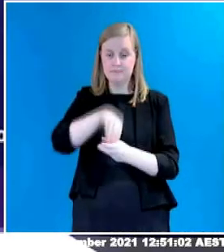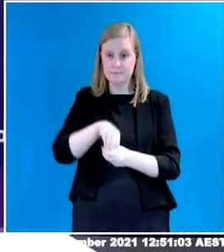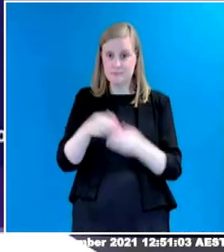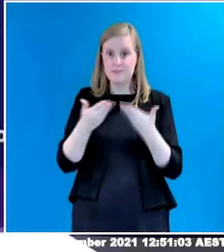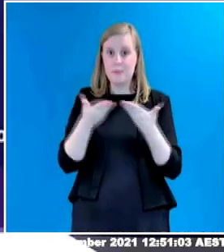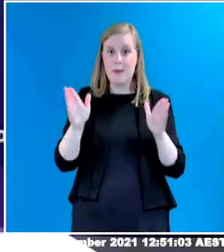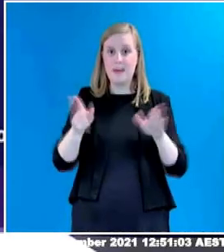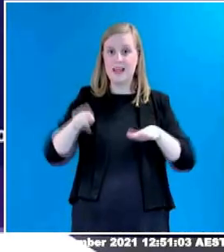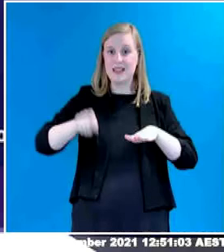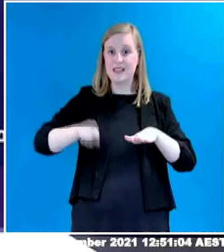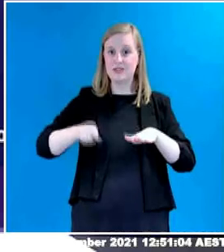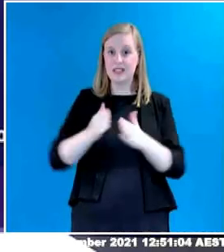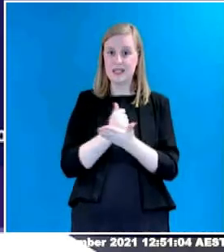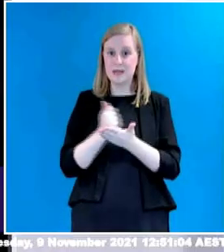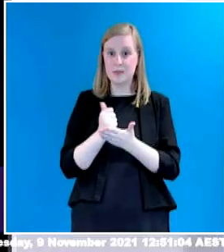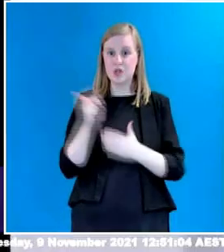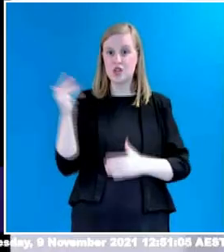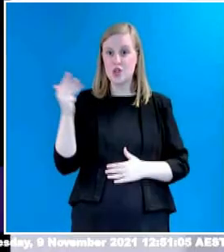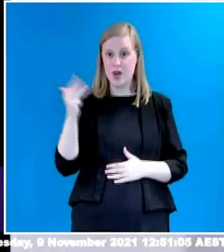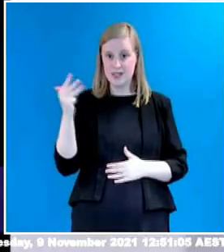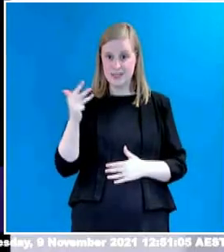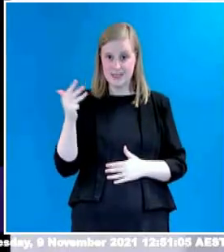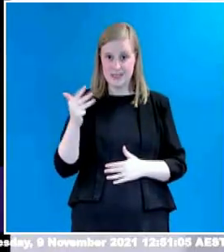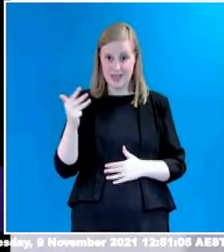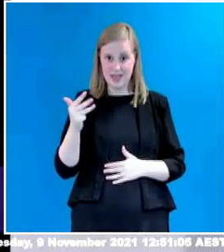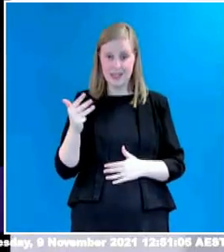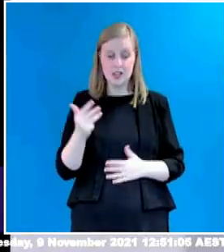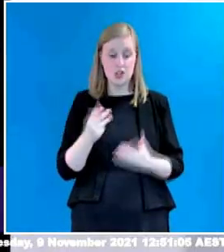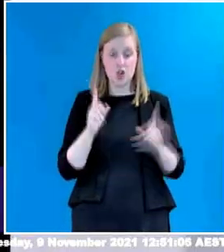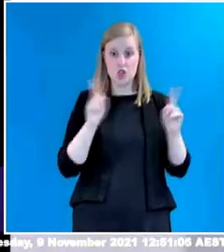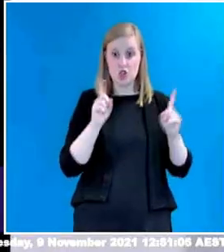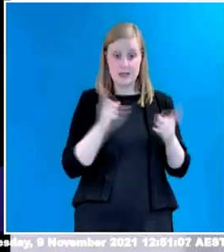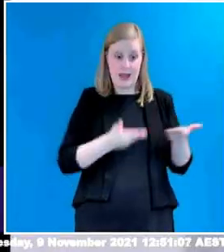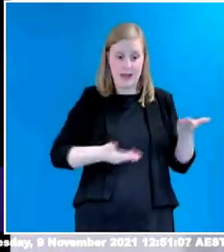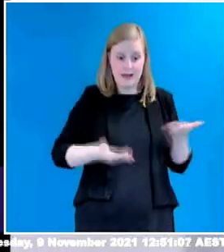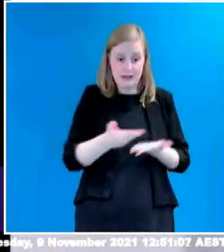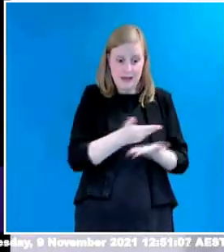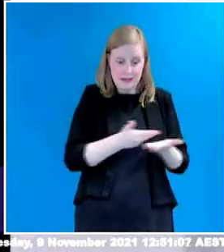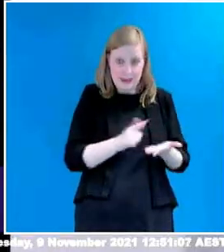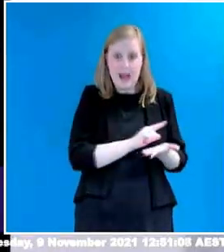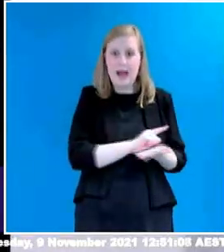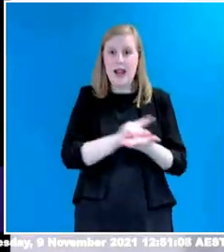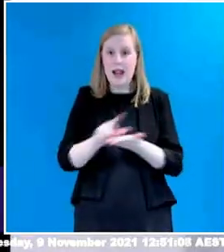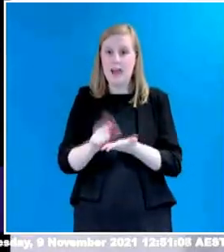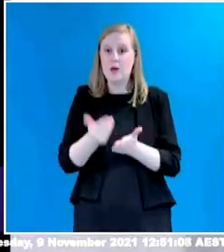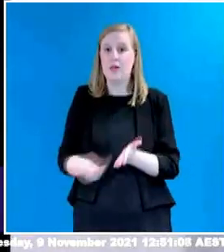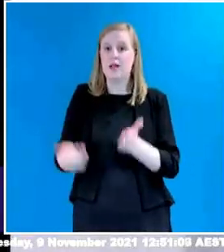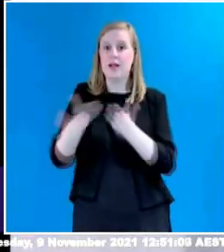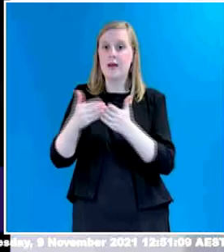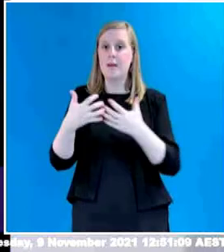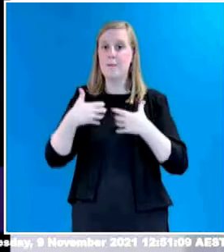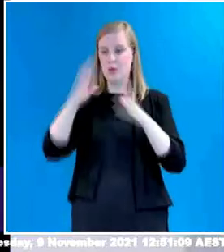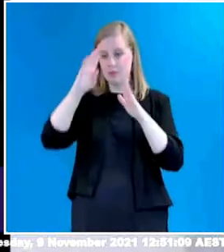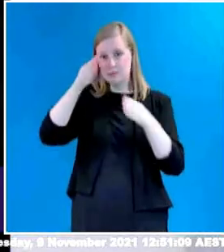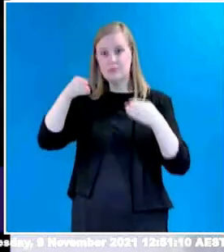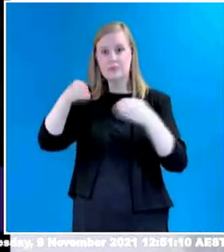so some of the topics we have covered today we will probably expand on in the context of employment in a couple of weeks' time. Thank you, Ms Ryan.